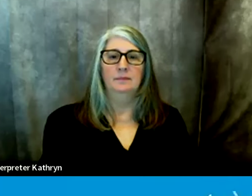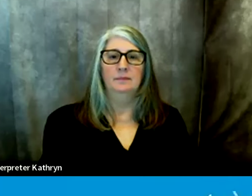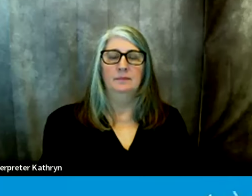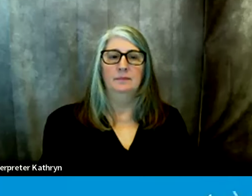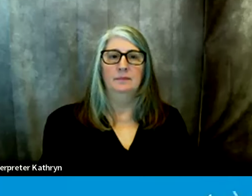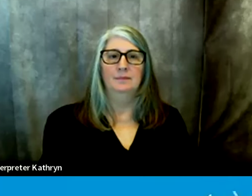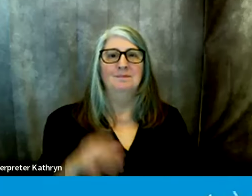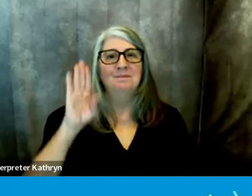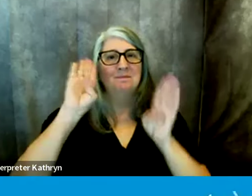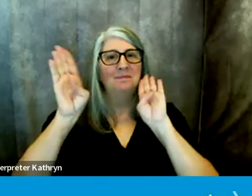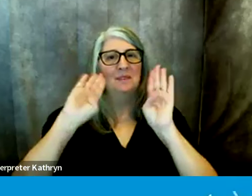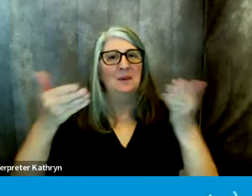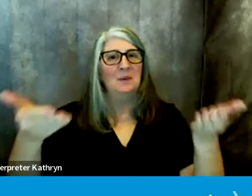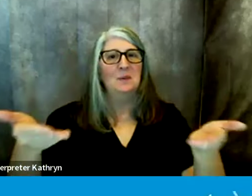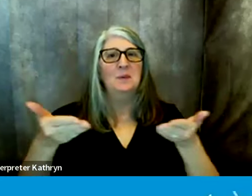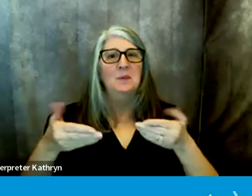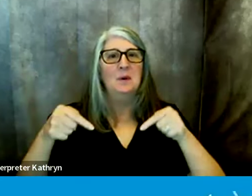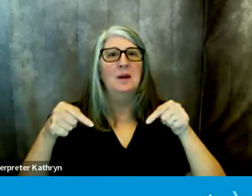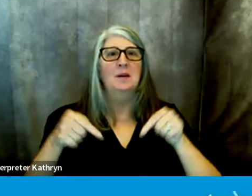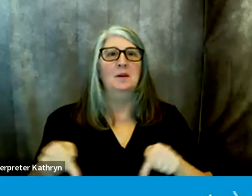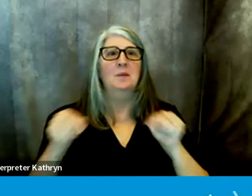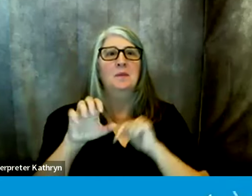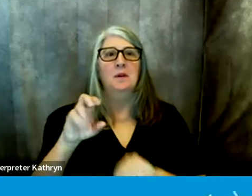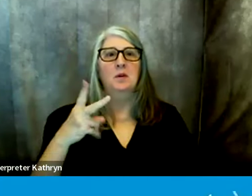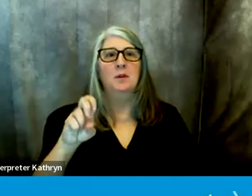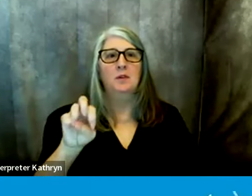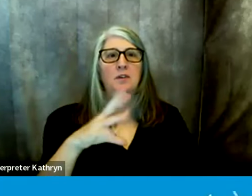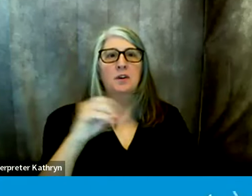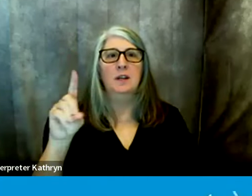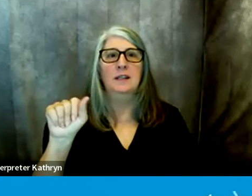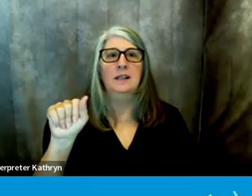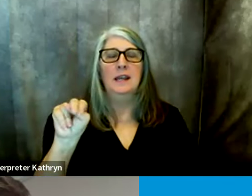Hello and welcome to the Christopher and Dana Reeve Paralysis Foundation professional webinar.